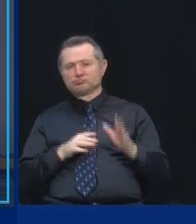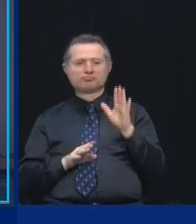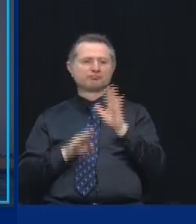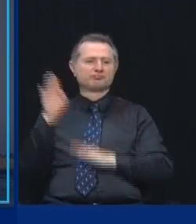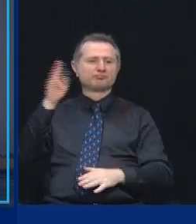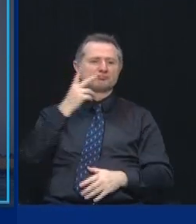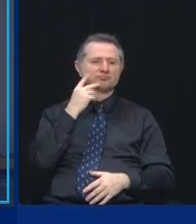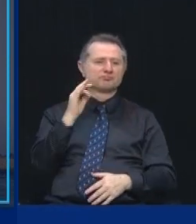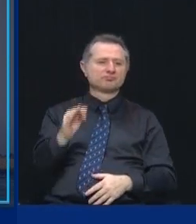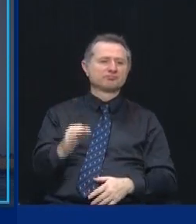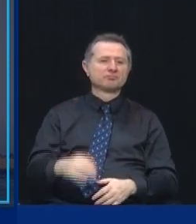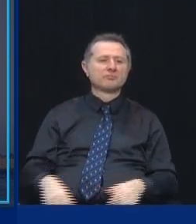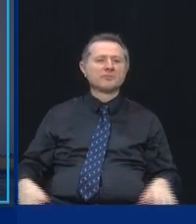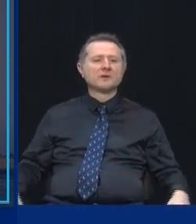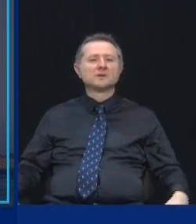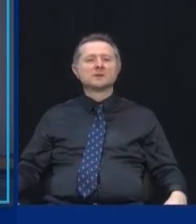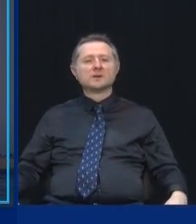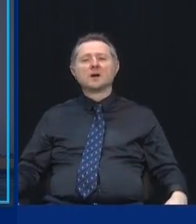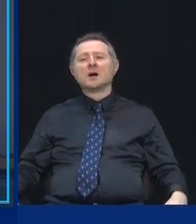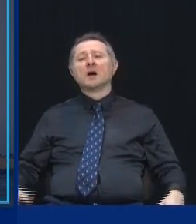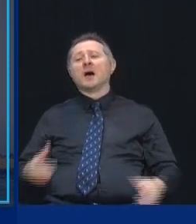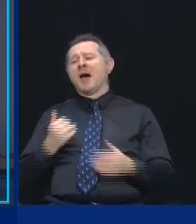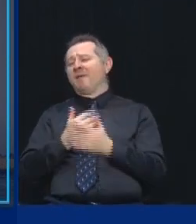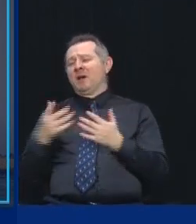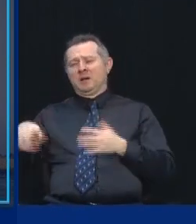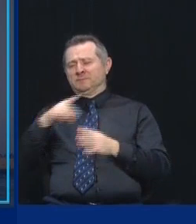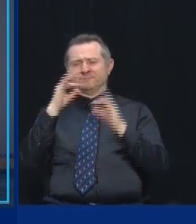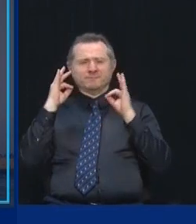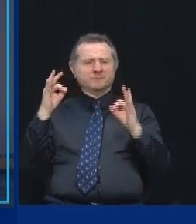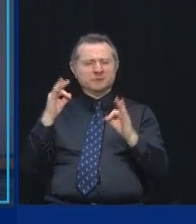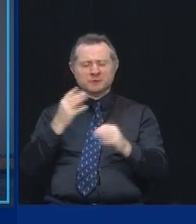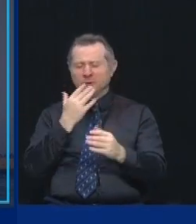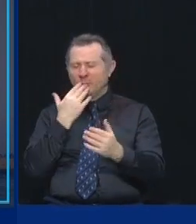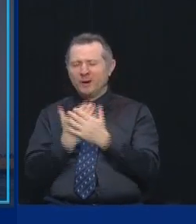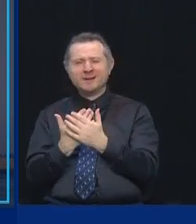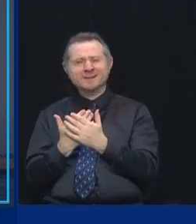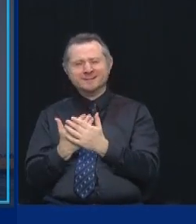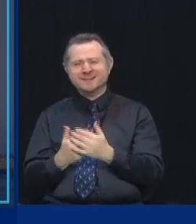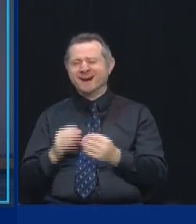VERY HARD. BUT, LOOK, IT IS IRREFUTABLE